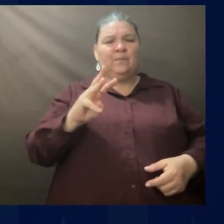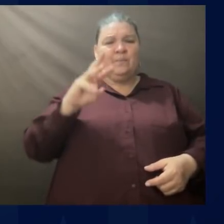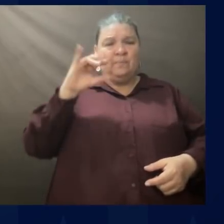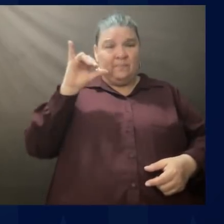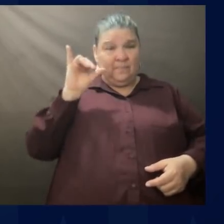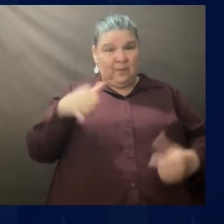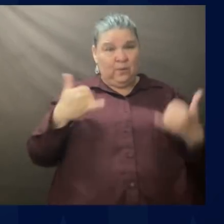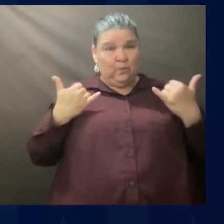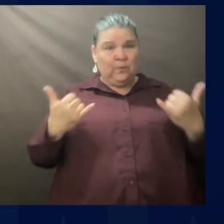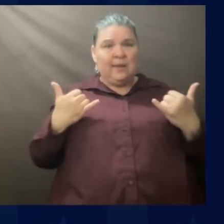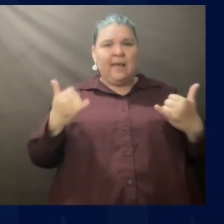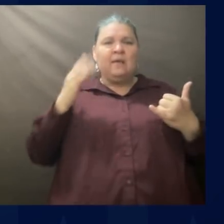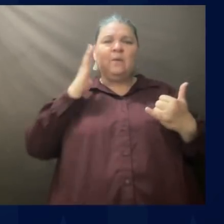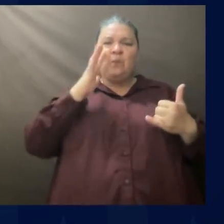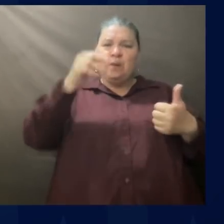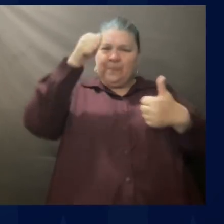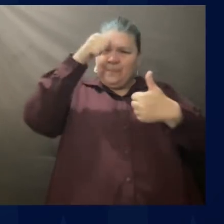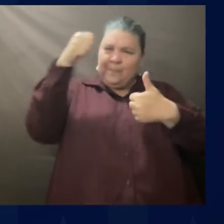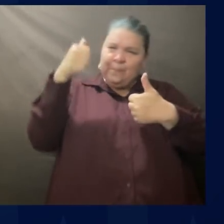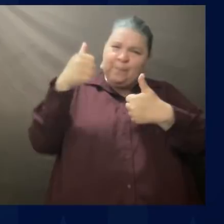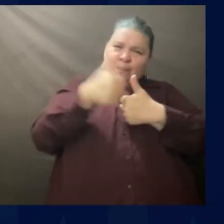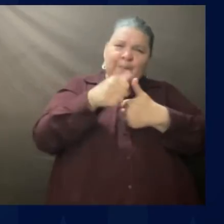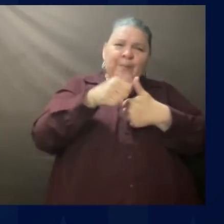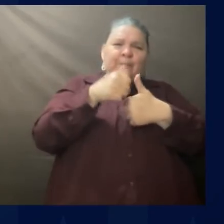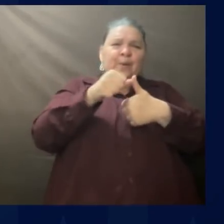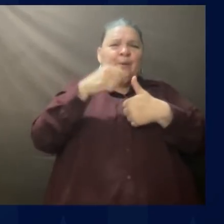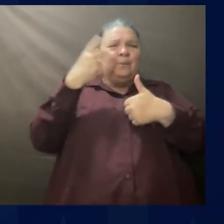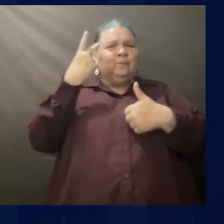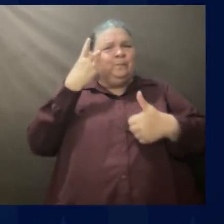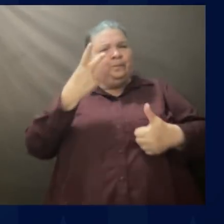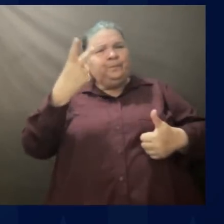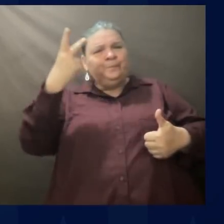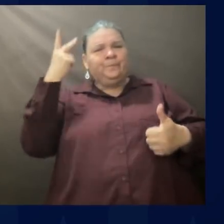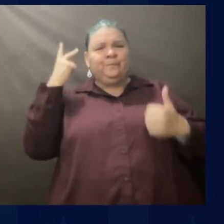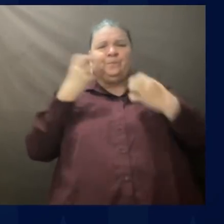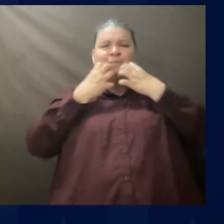before it brings a tear to your eye. That’s when you know you’re going to make it.